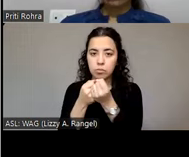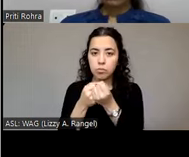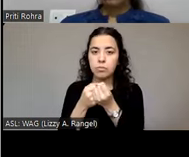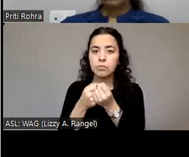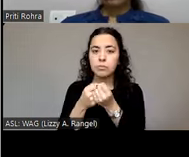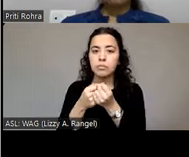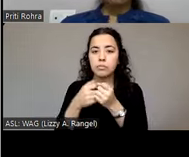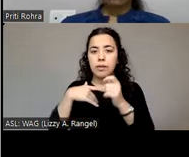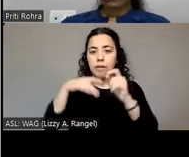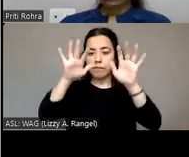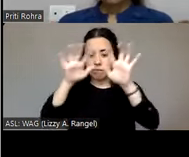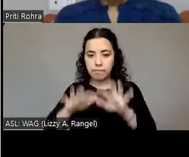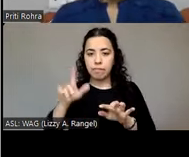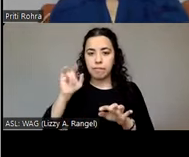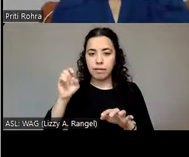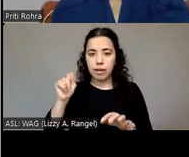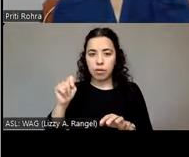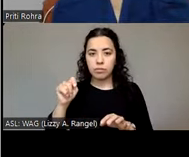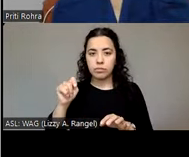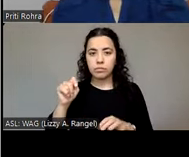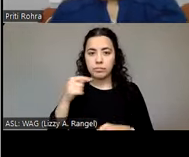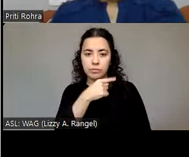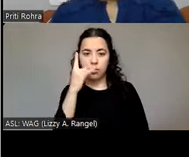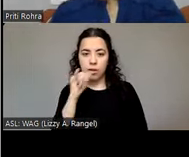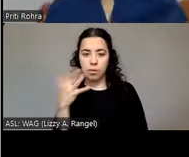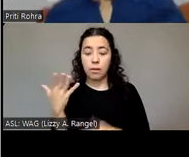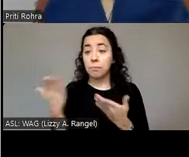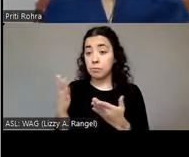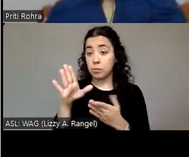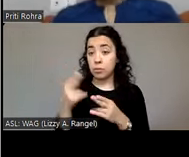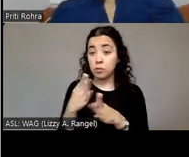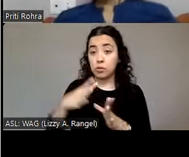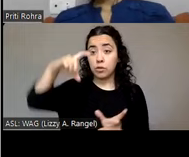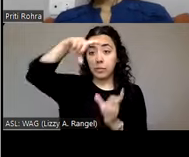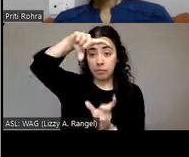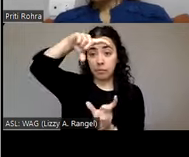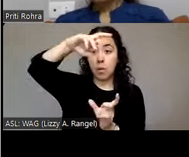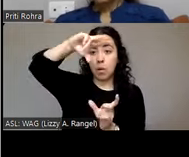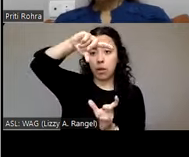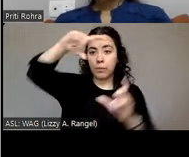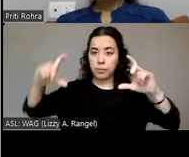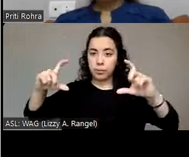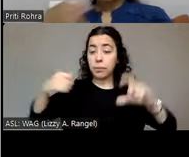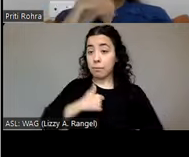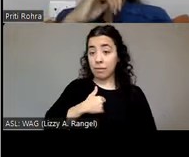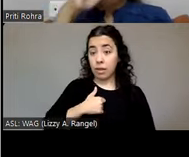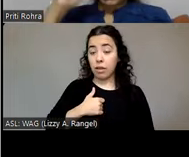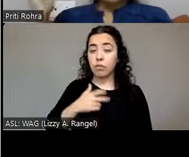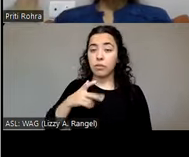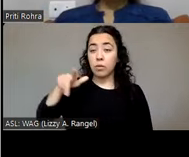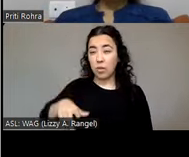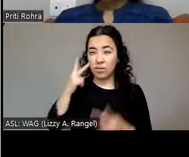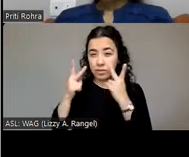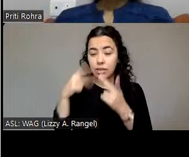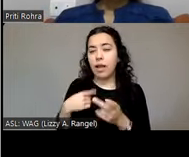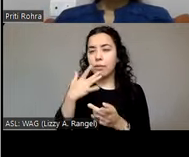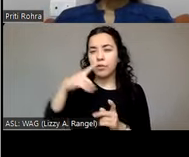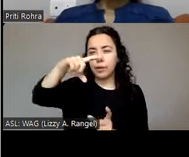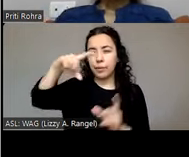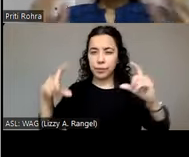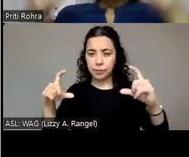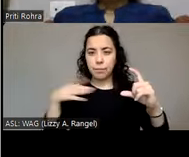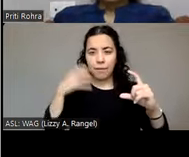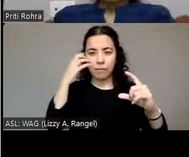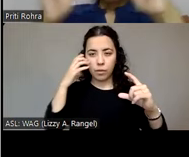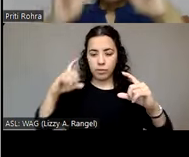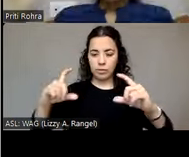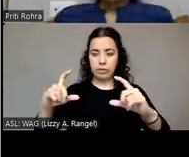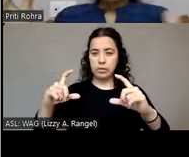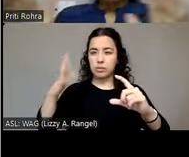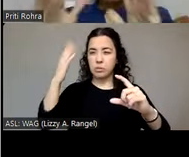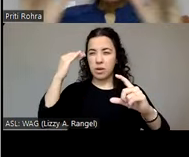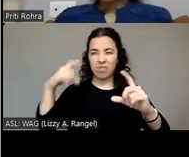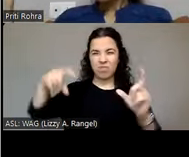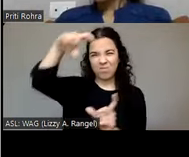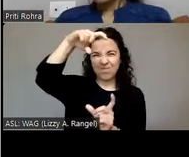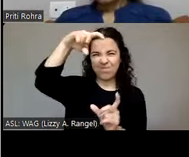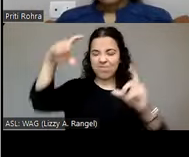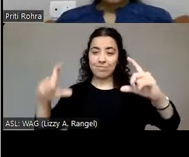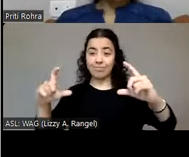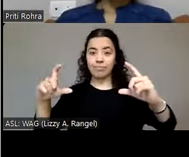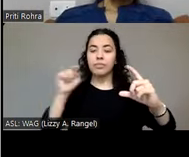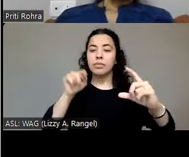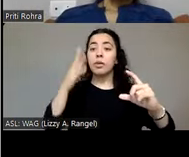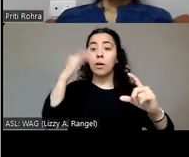orientation or landscape. On a mobile I prefer landscape because my screen area increases and